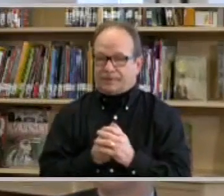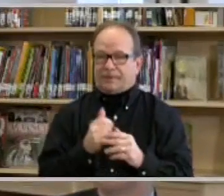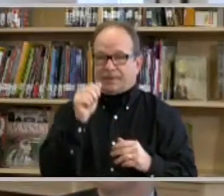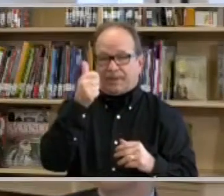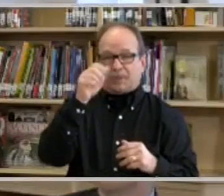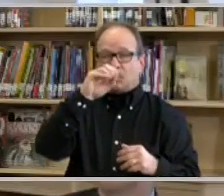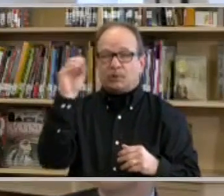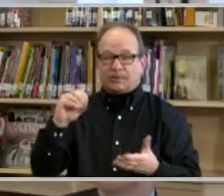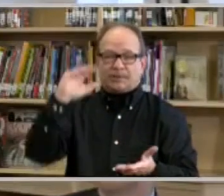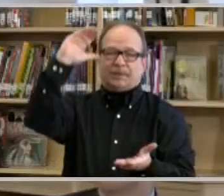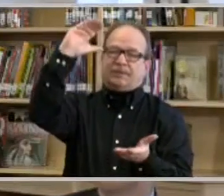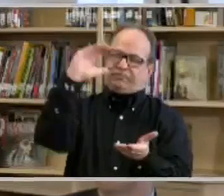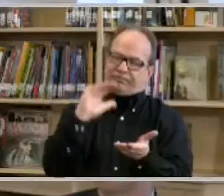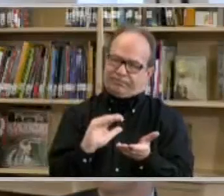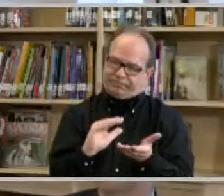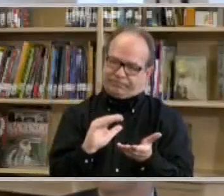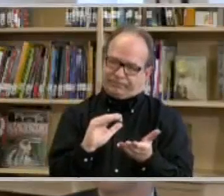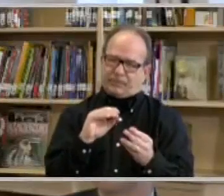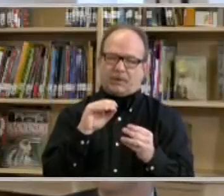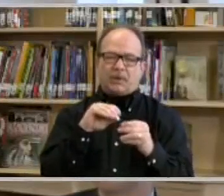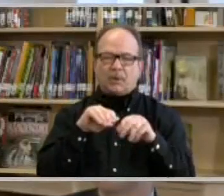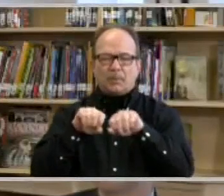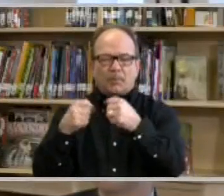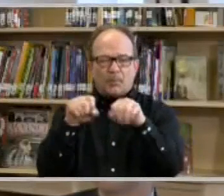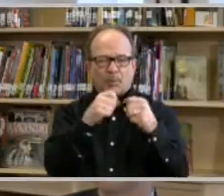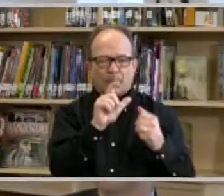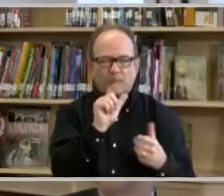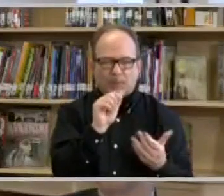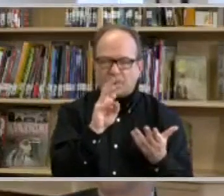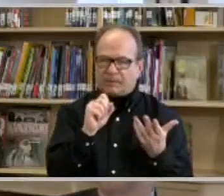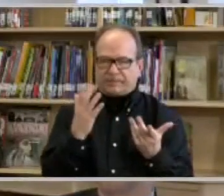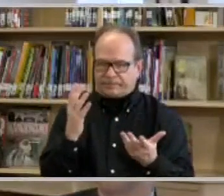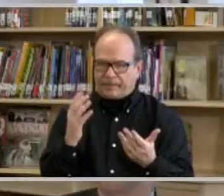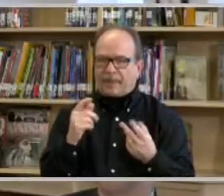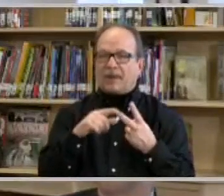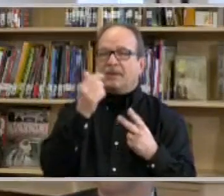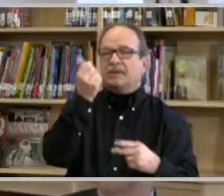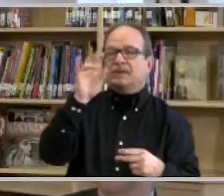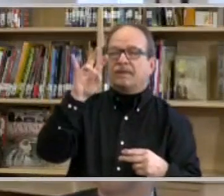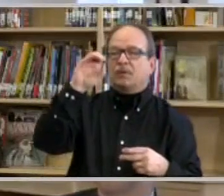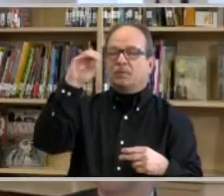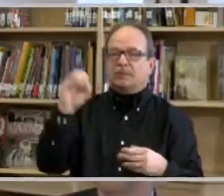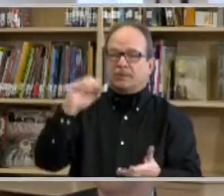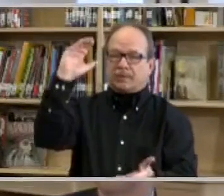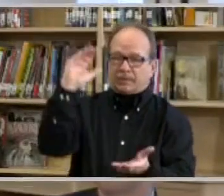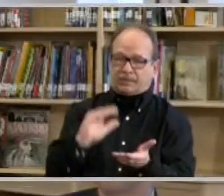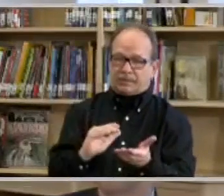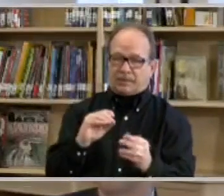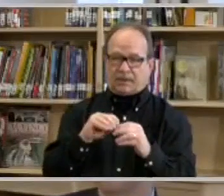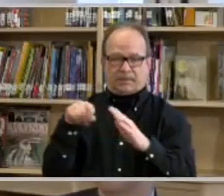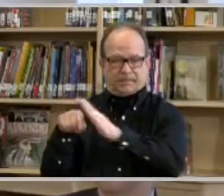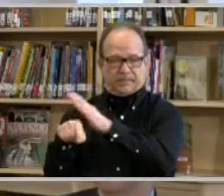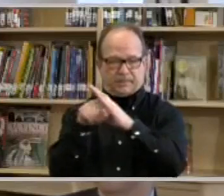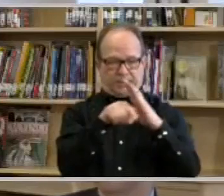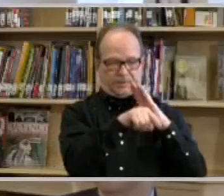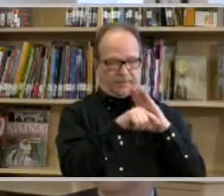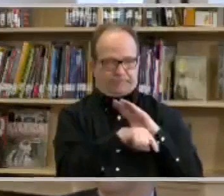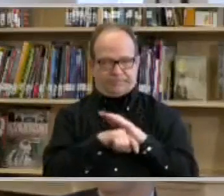LAST YEAR WE SAW A 10% DECREASE IN ALL VIOLENT CRIMES CITYWIDE.